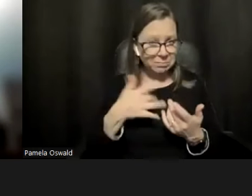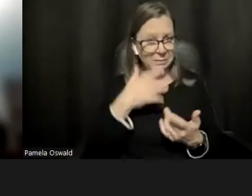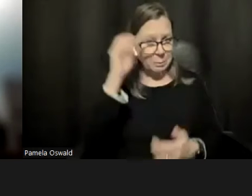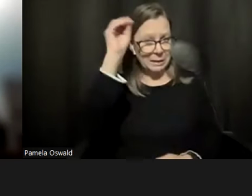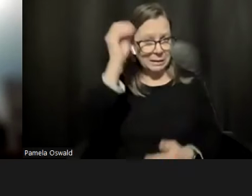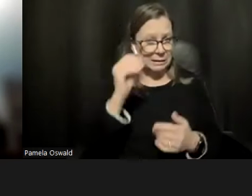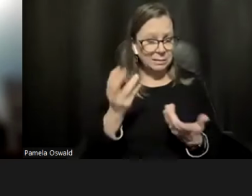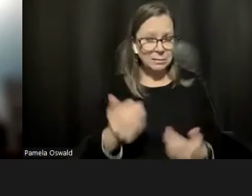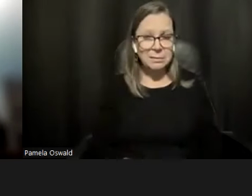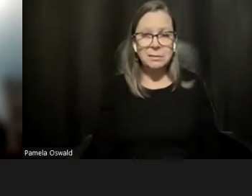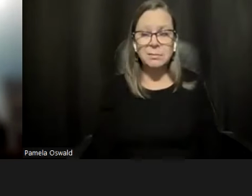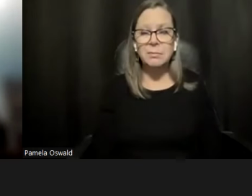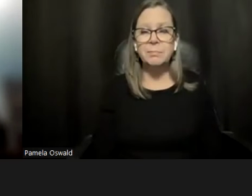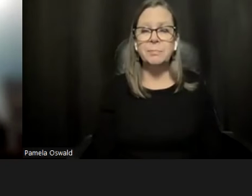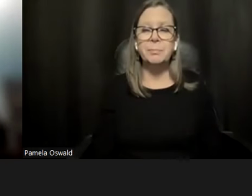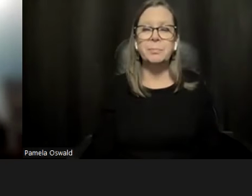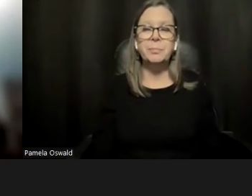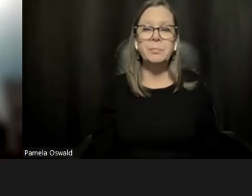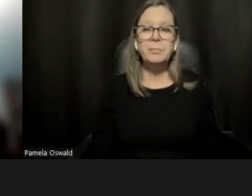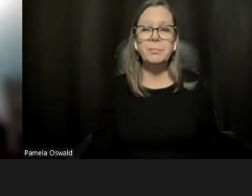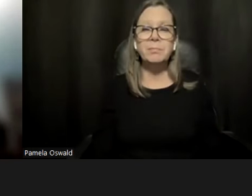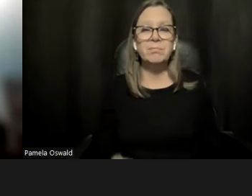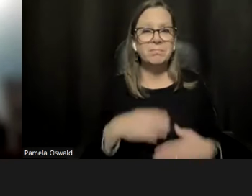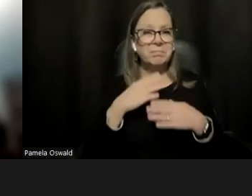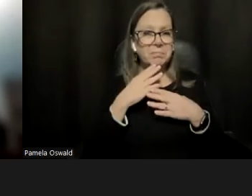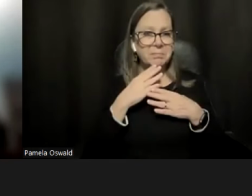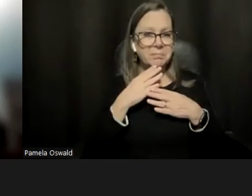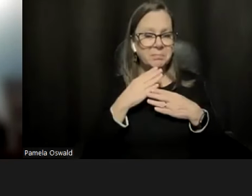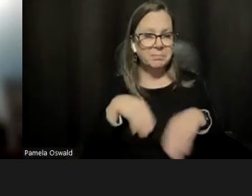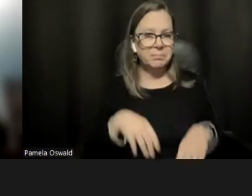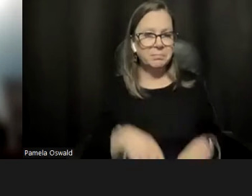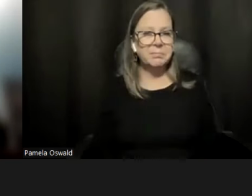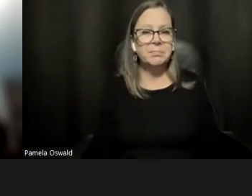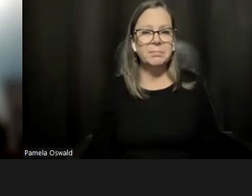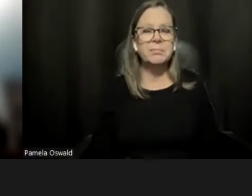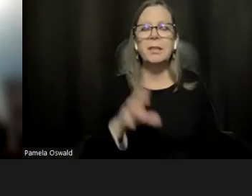I will pipe in.